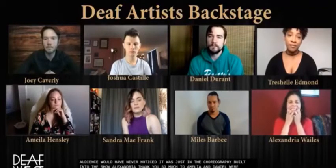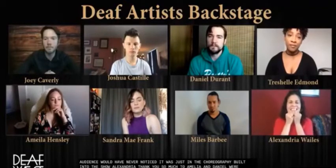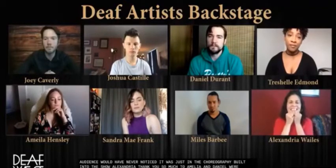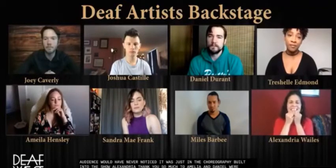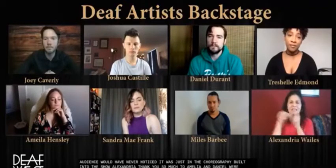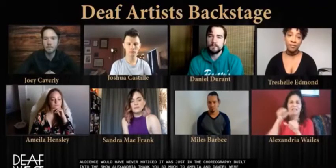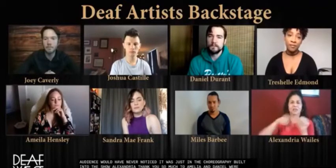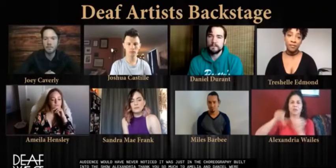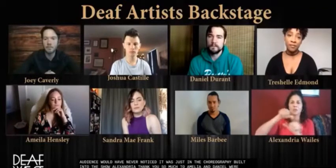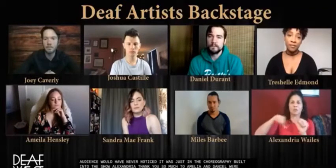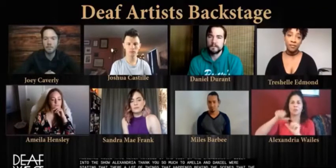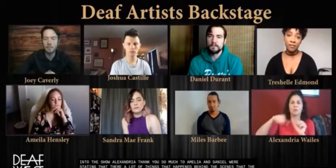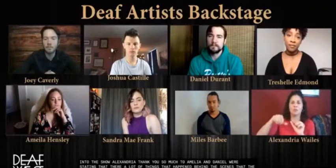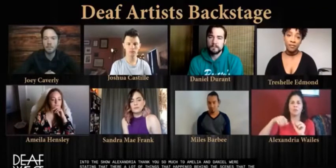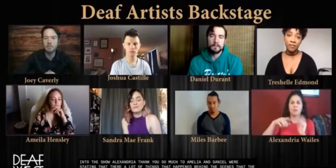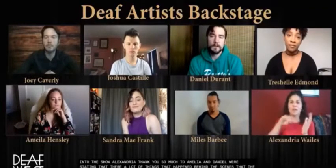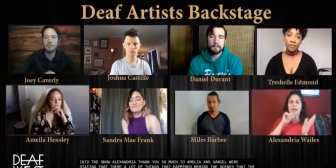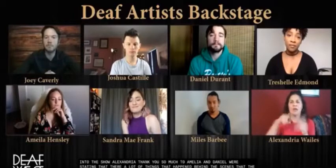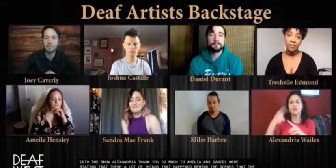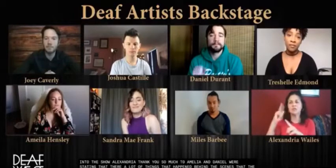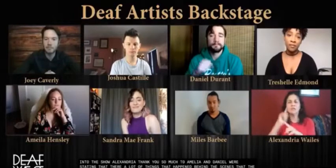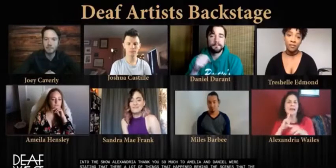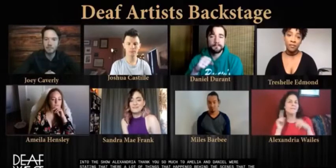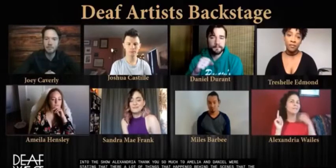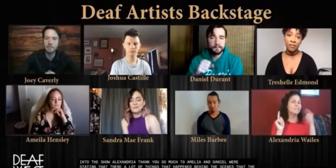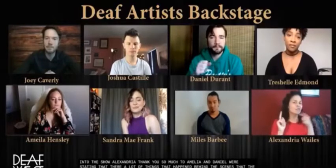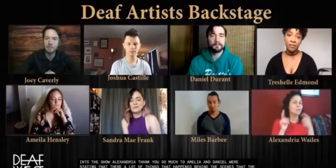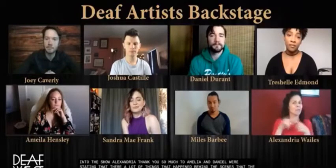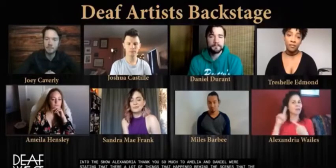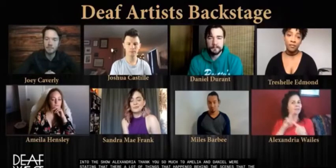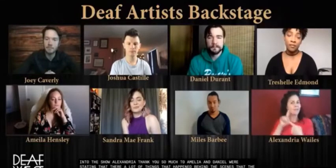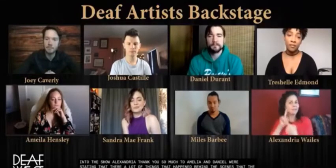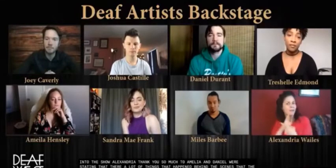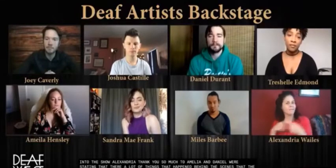They were so passionate about the relationship even with each other.